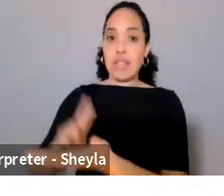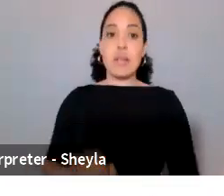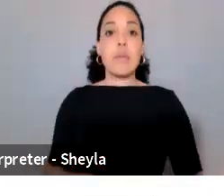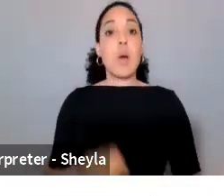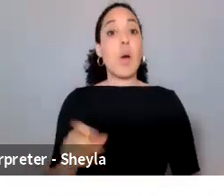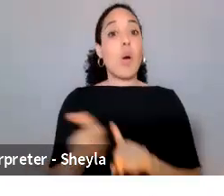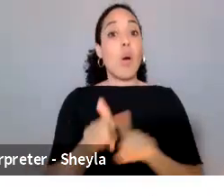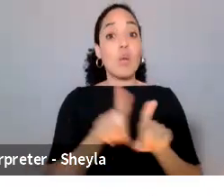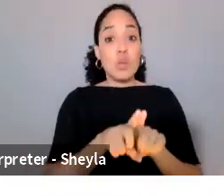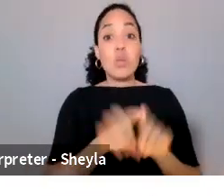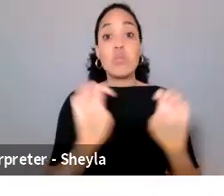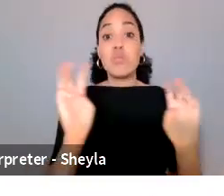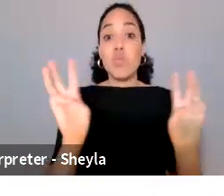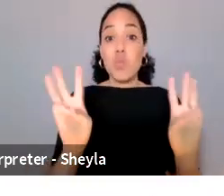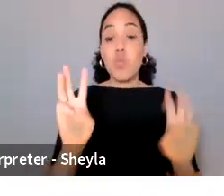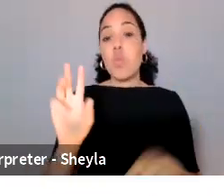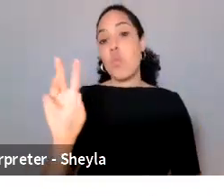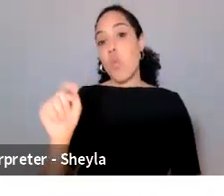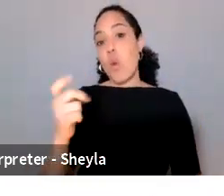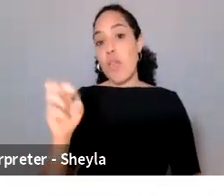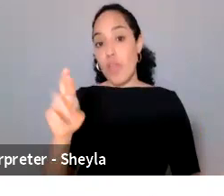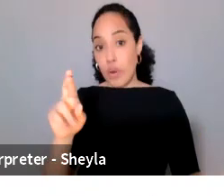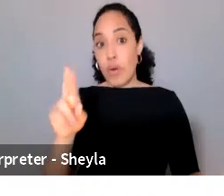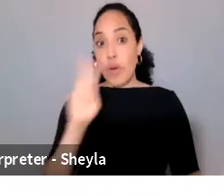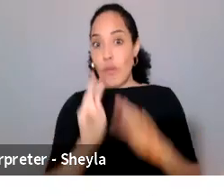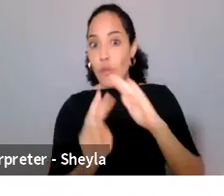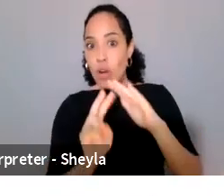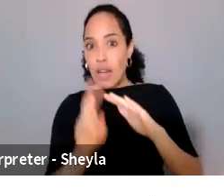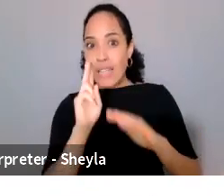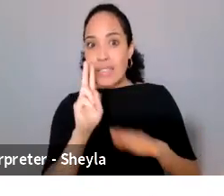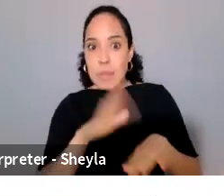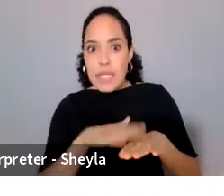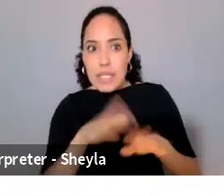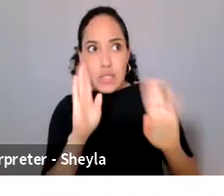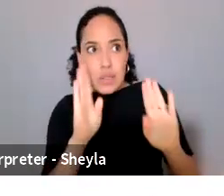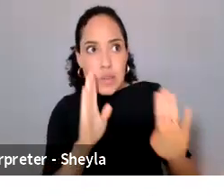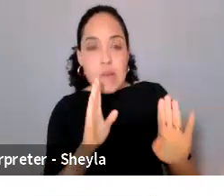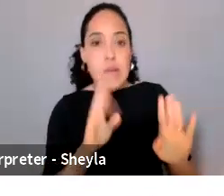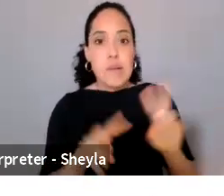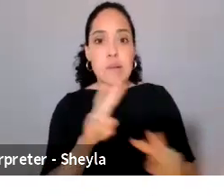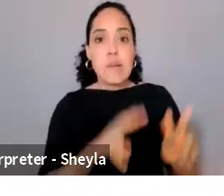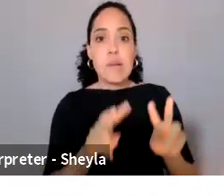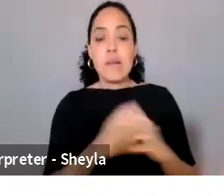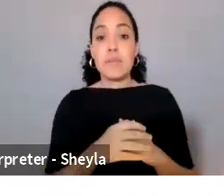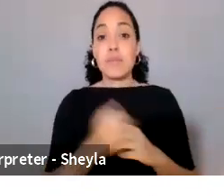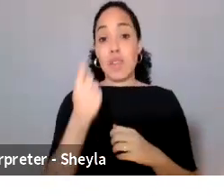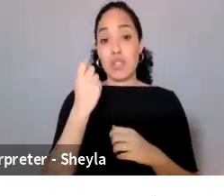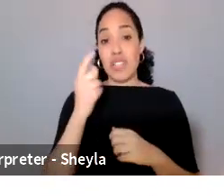with weather forecasts understand that an emergency watch or advisory advisory generally means conditions are possible for an event